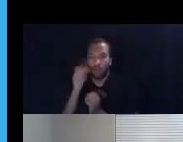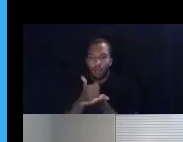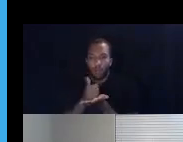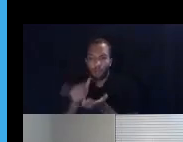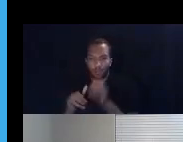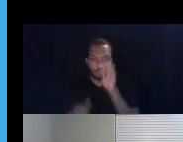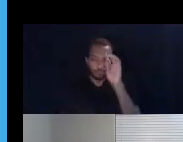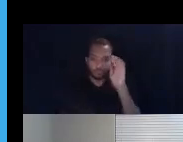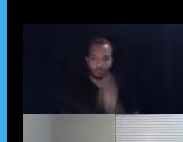I can jump in here.